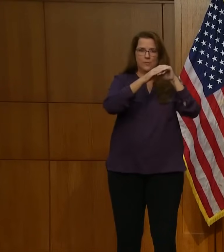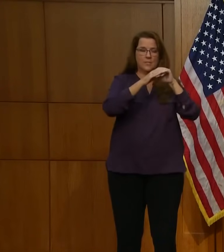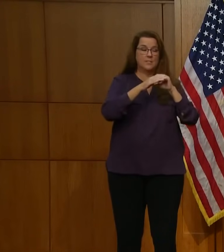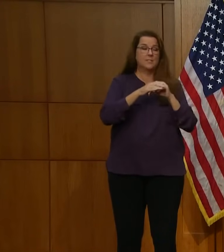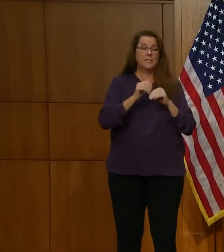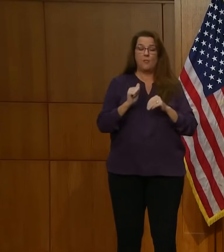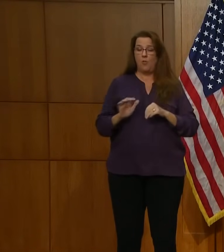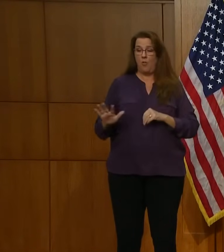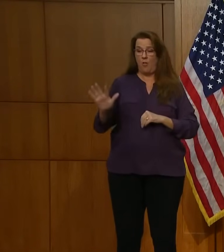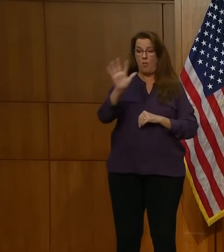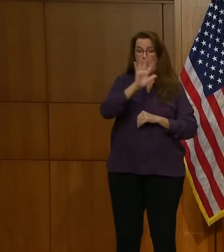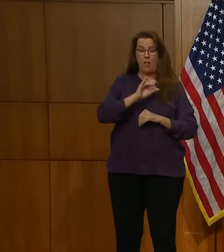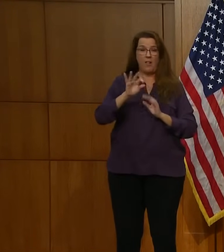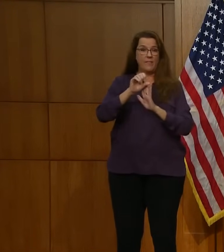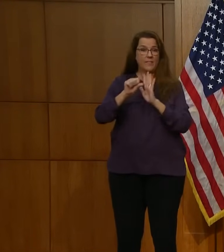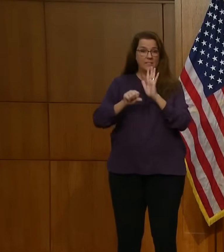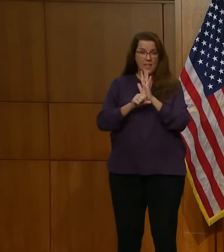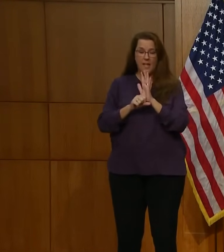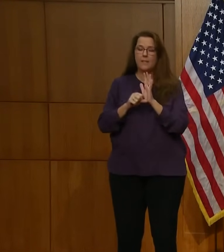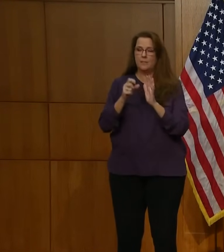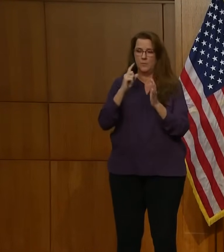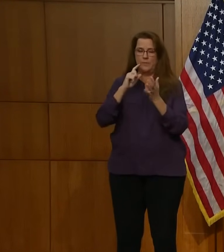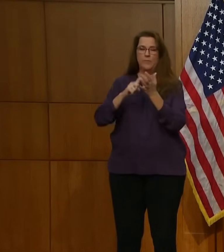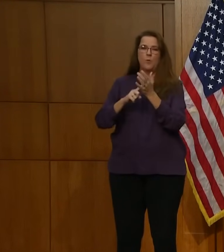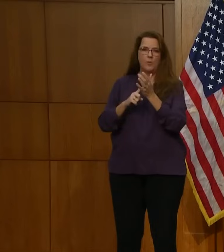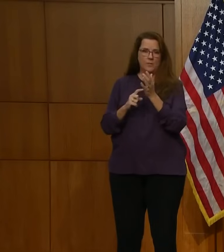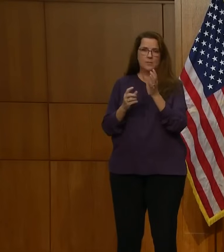CASES CONTINUE TO RISE AND ALMOST EVERY REGION OF THE